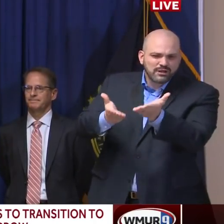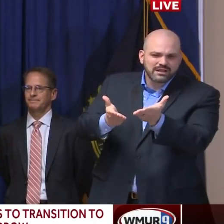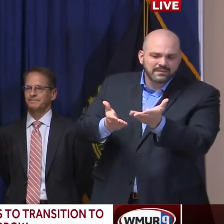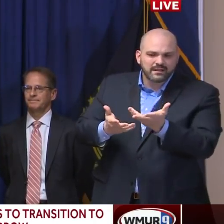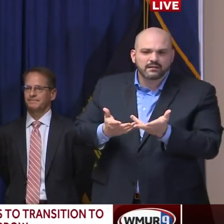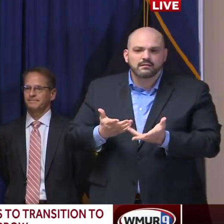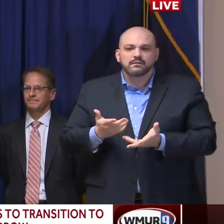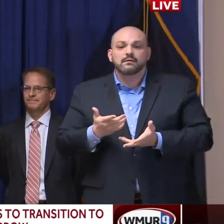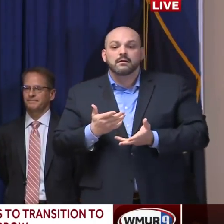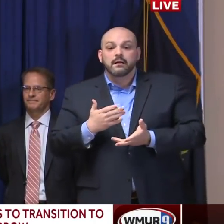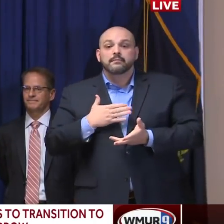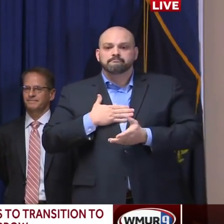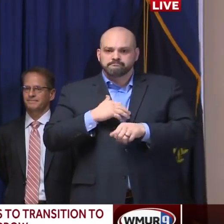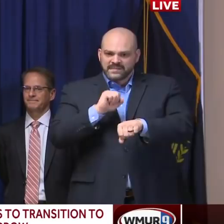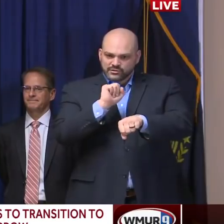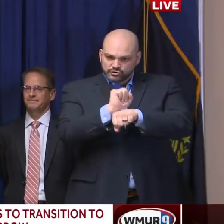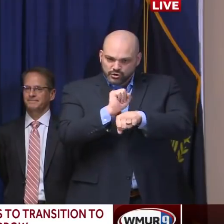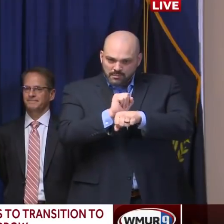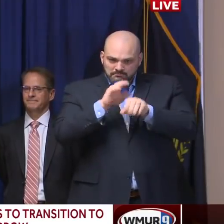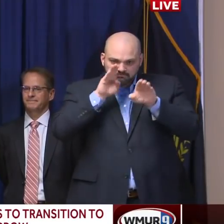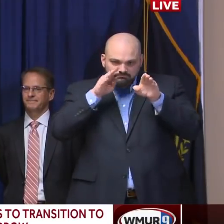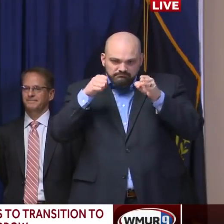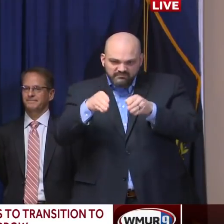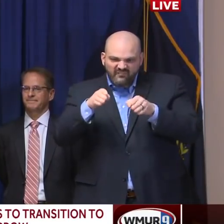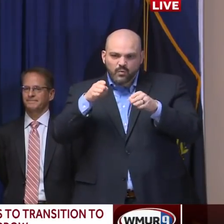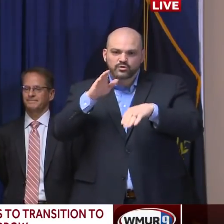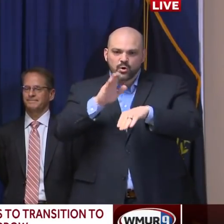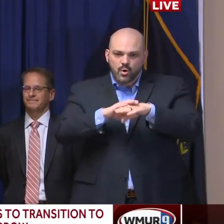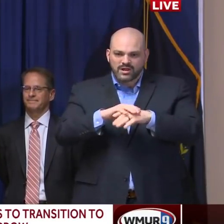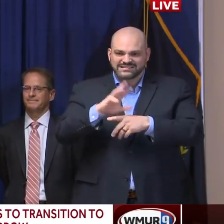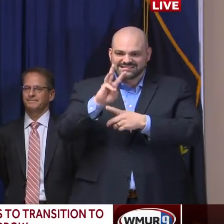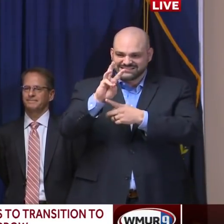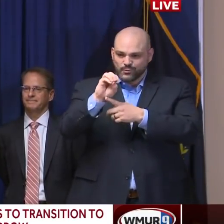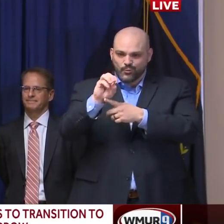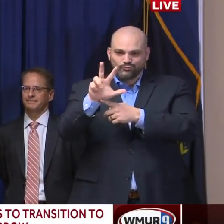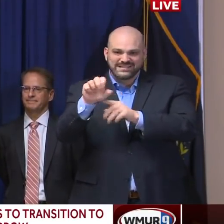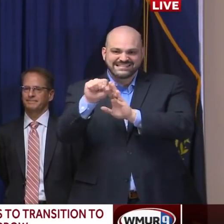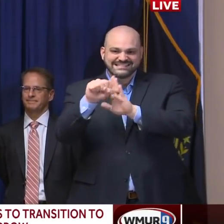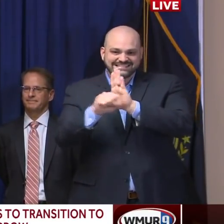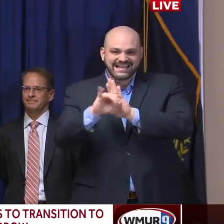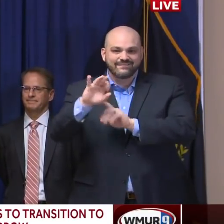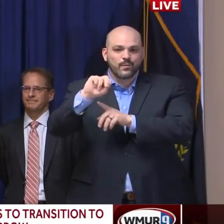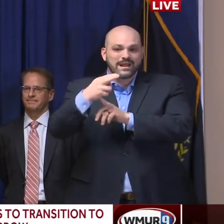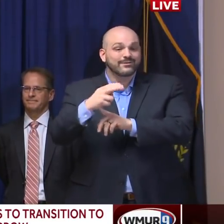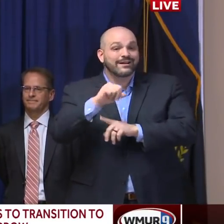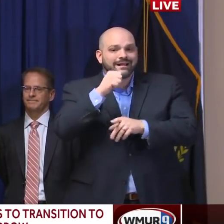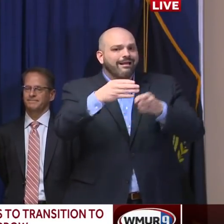AGAIN, WE WILL REASSESS. THE CDC IS LOOKING AT IT FROM A NATIONAL PERSPECTIVE.